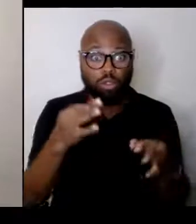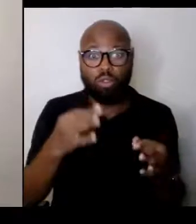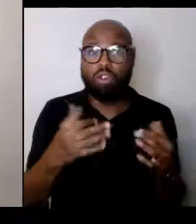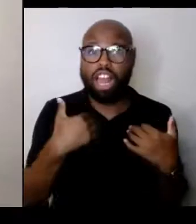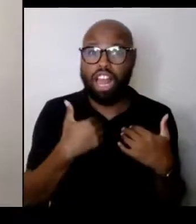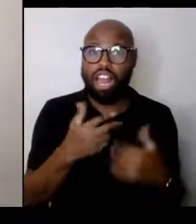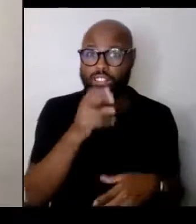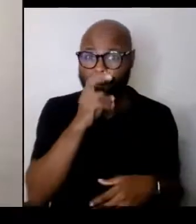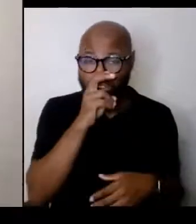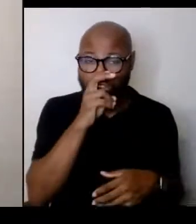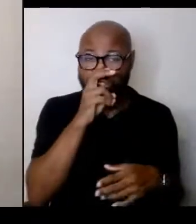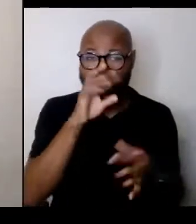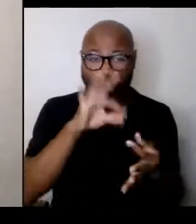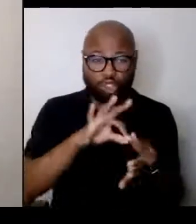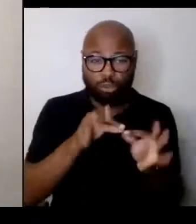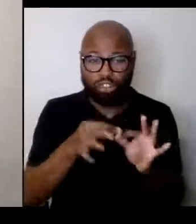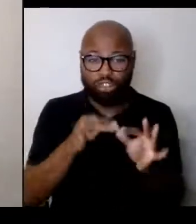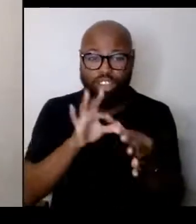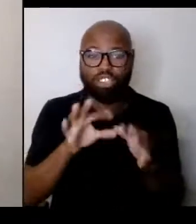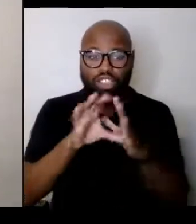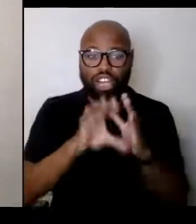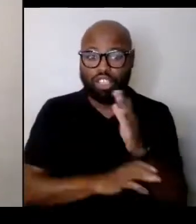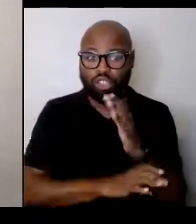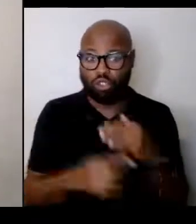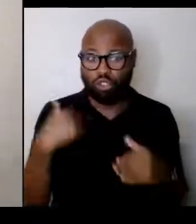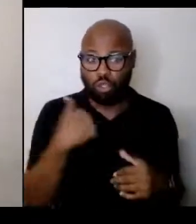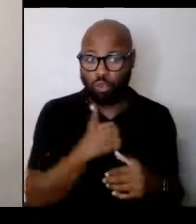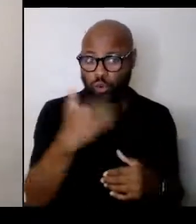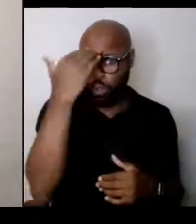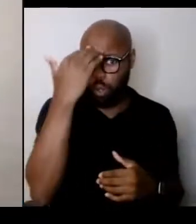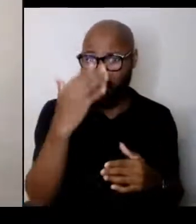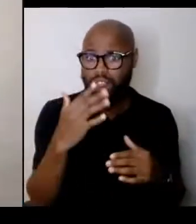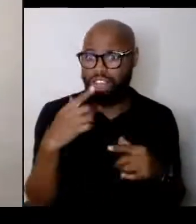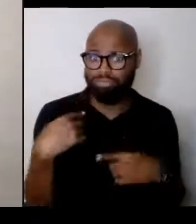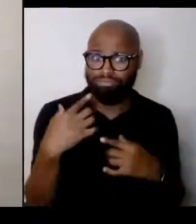that we know is you know, embedded in White supremacy